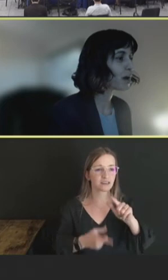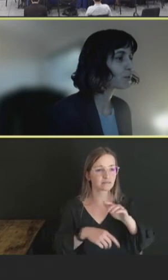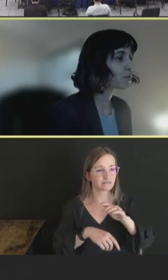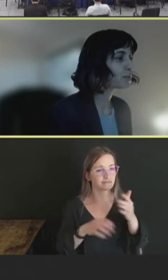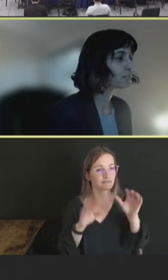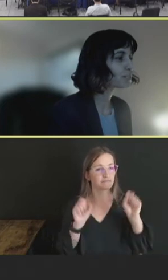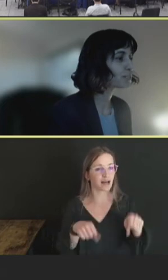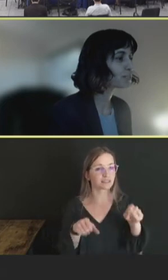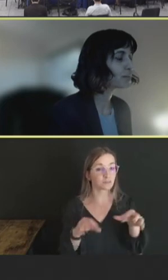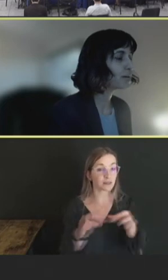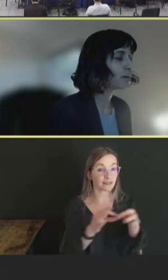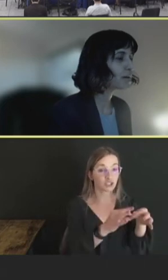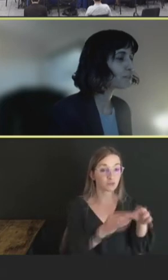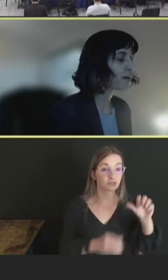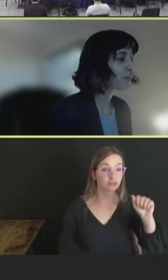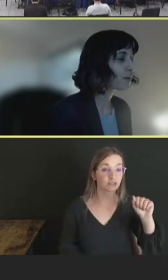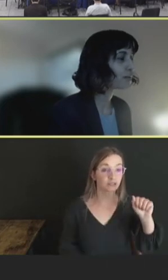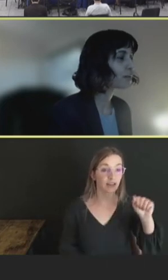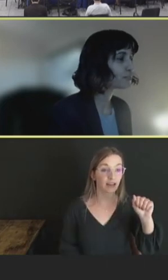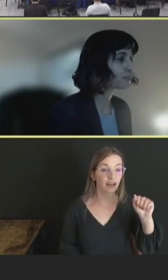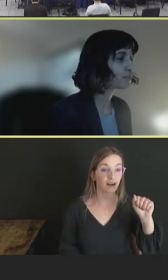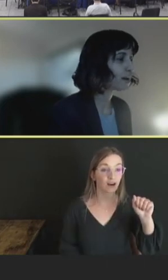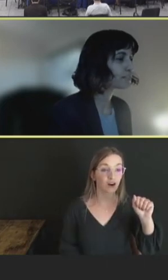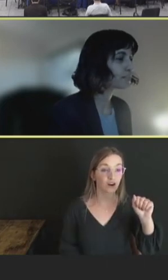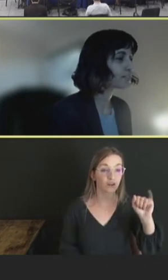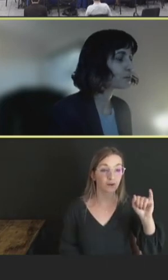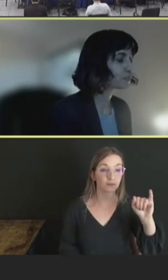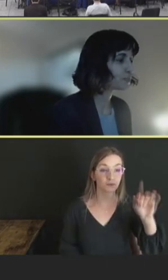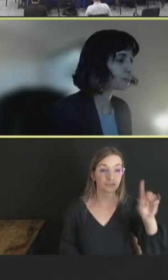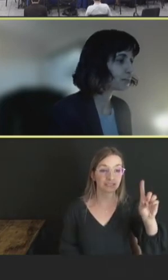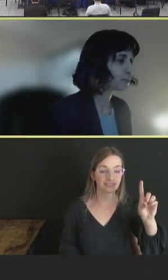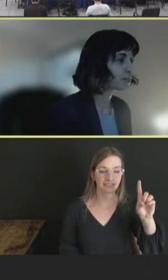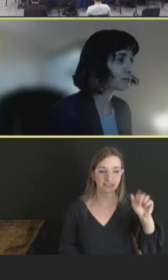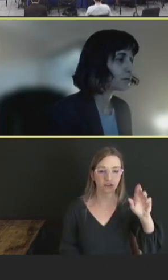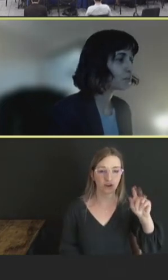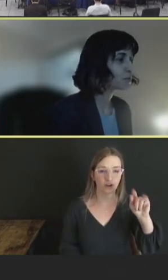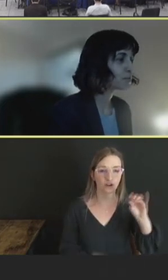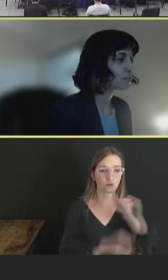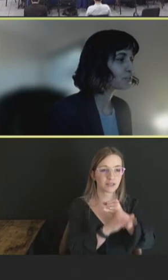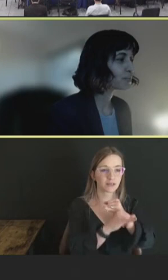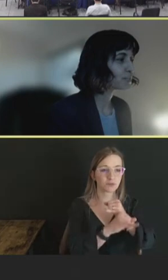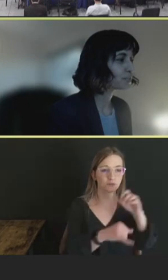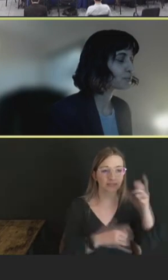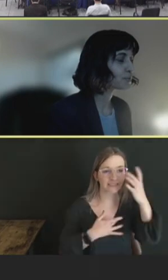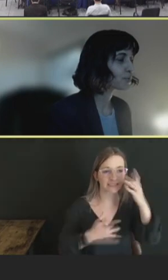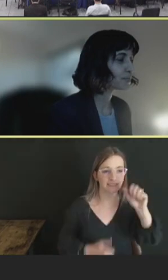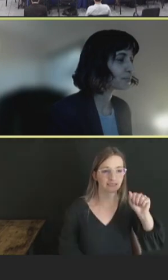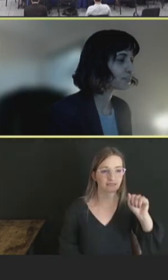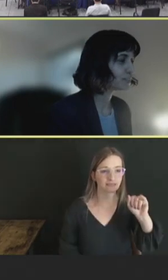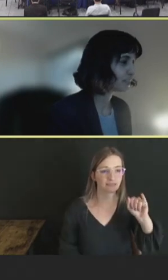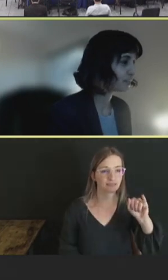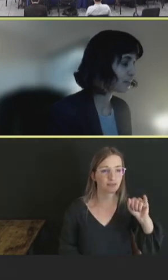autoimmune conditions and a variety of different vaccines over the years between 2002 and 2017.